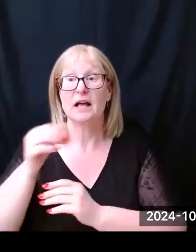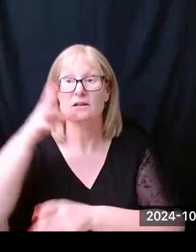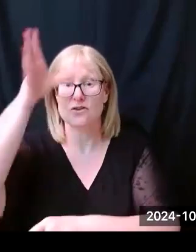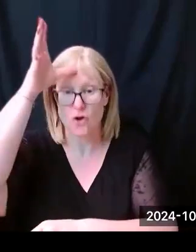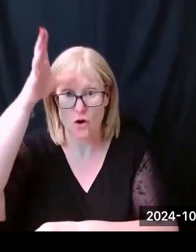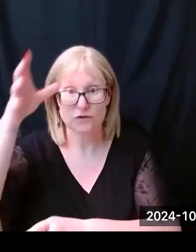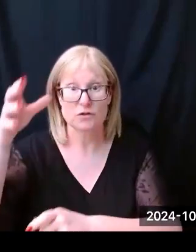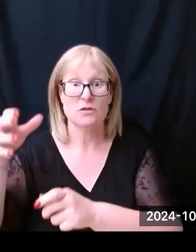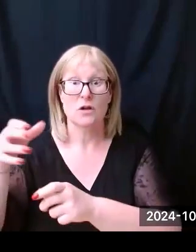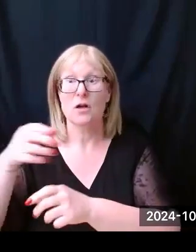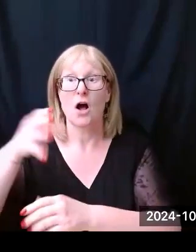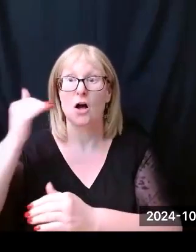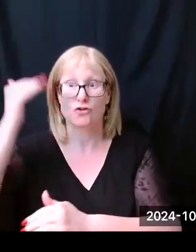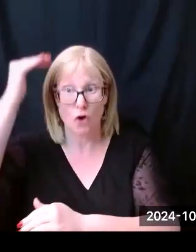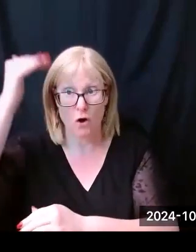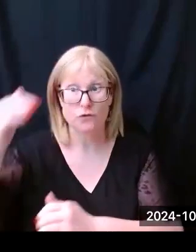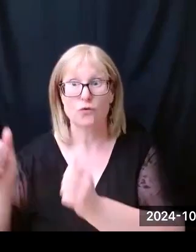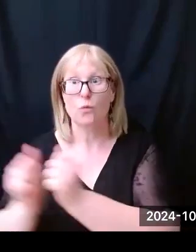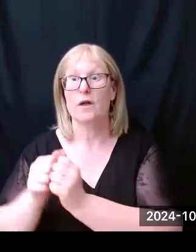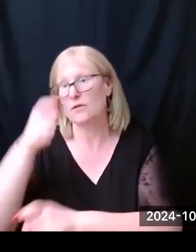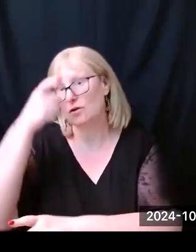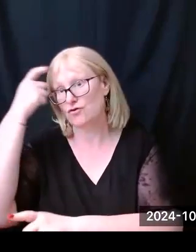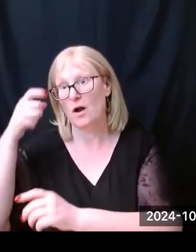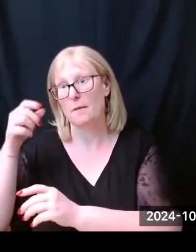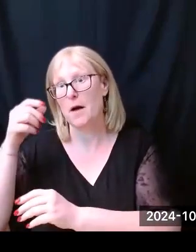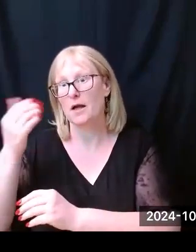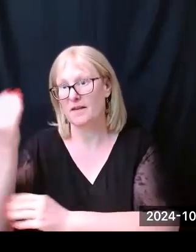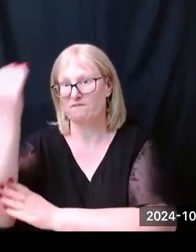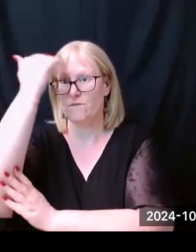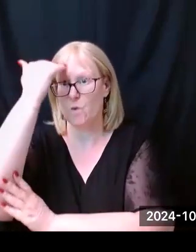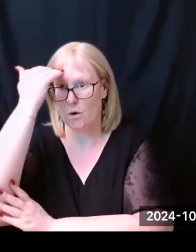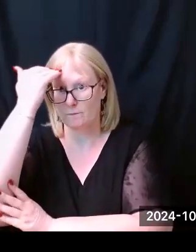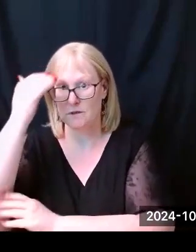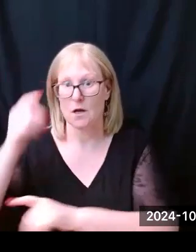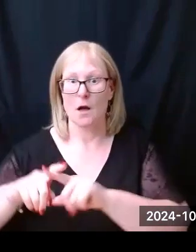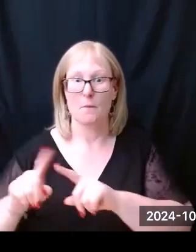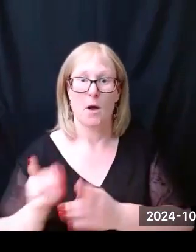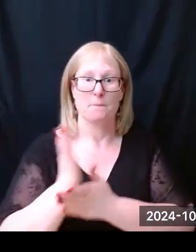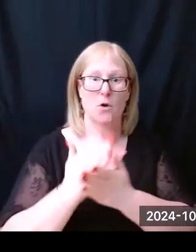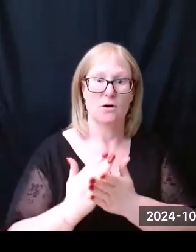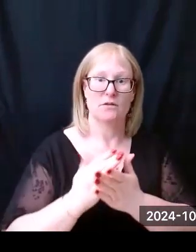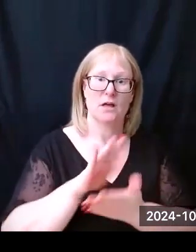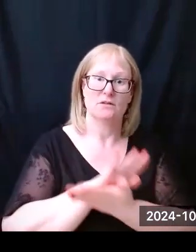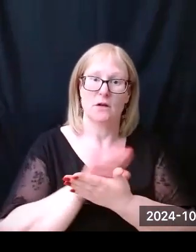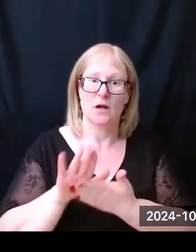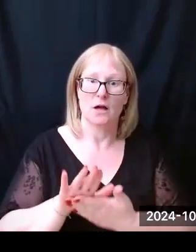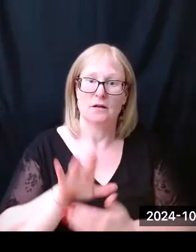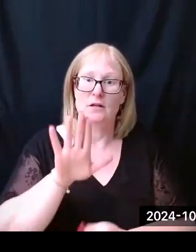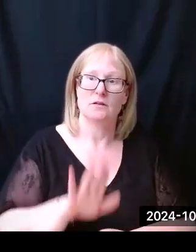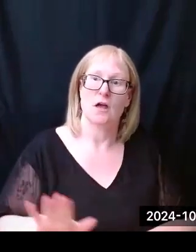Most important is giving yourself that sense of kindness that you deserve, which is that you are not your trauma.